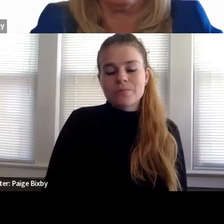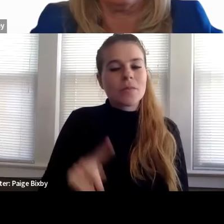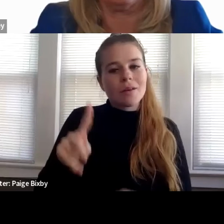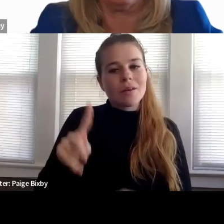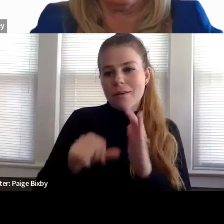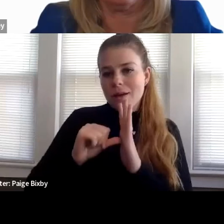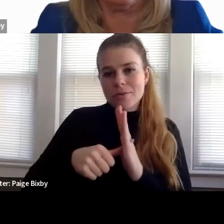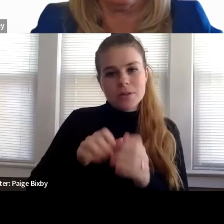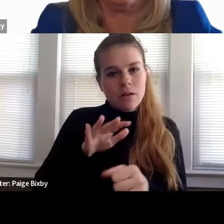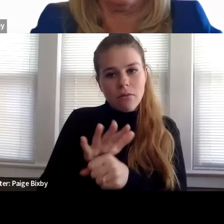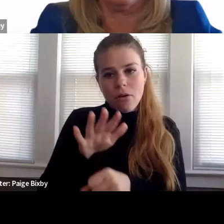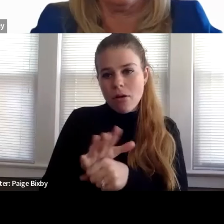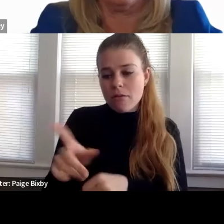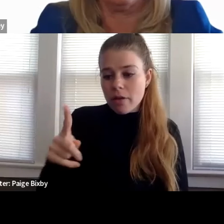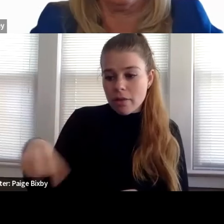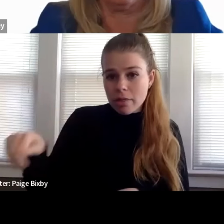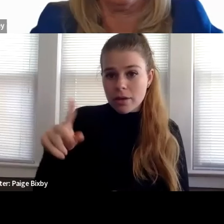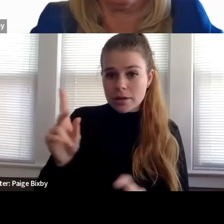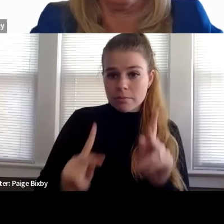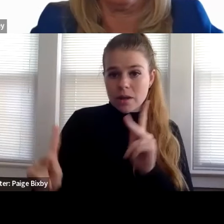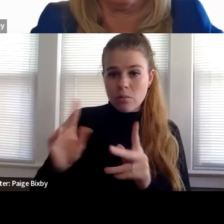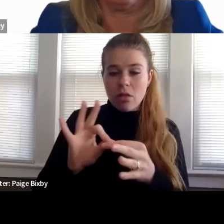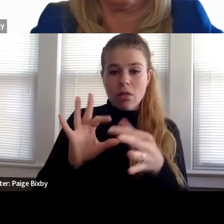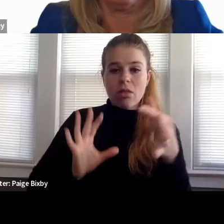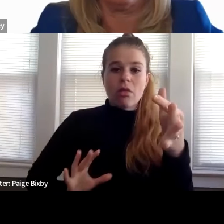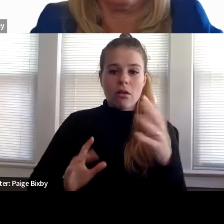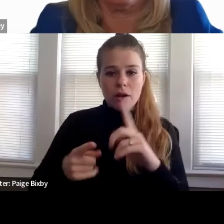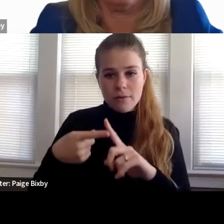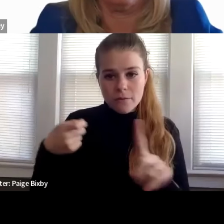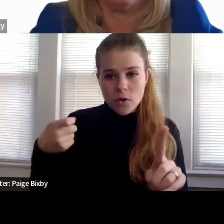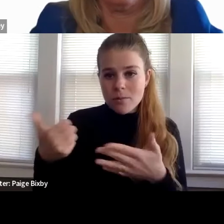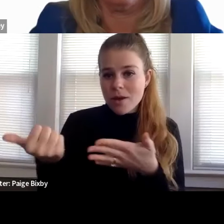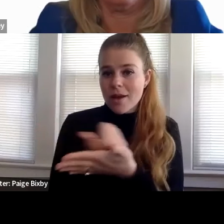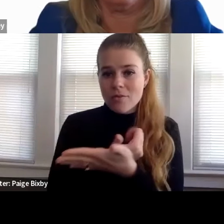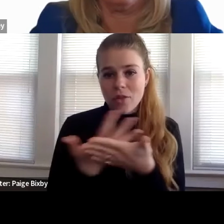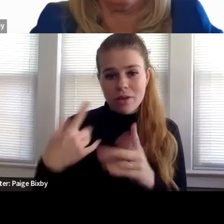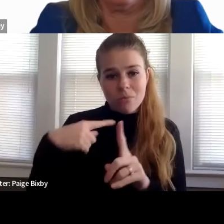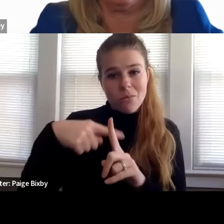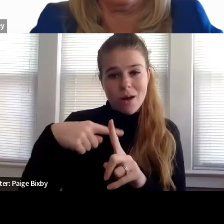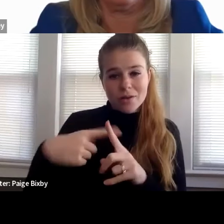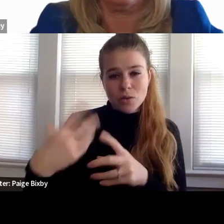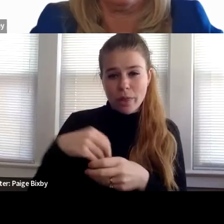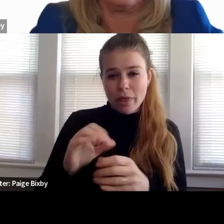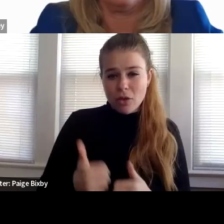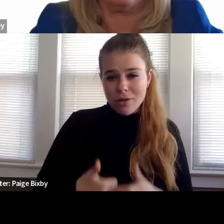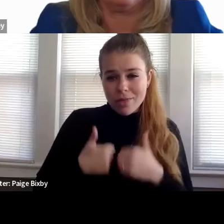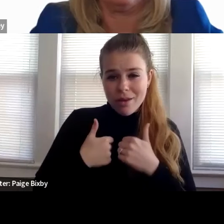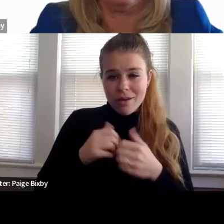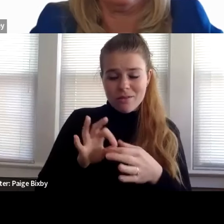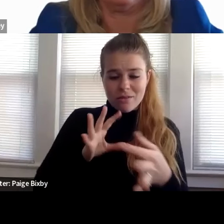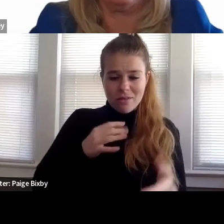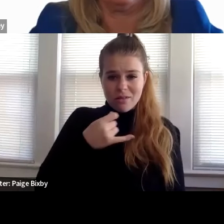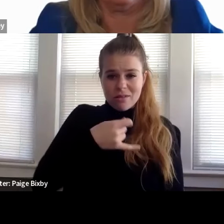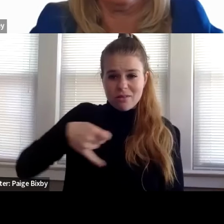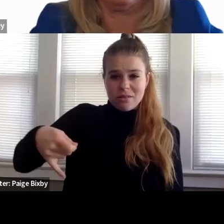these are people who are disconnected from everything positive in their lives. That's why they're using the meth.